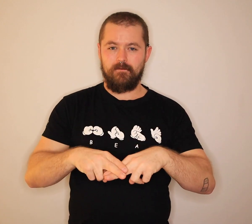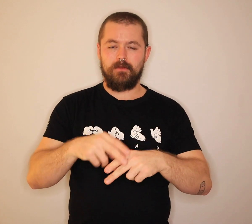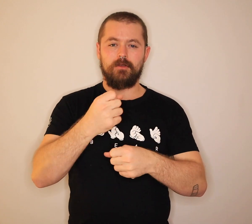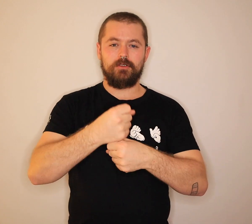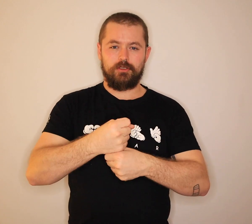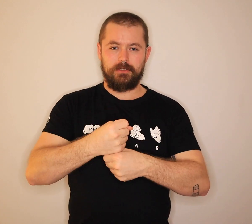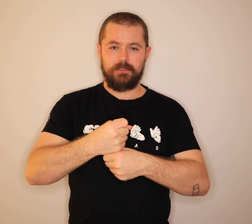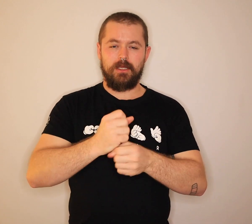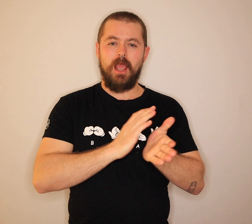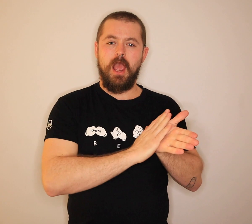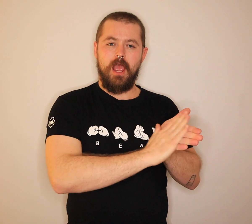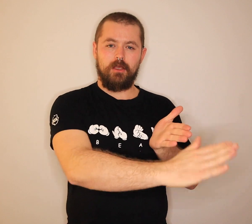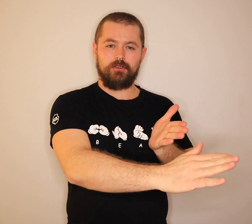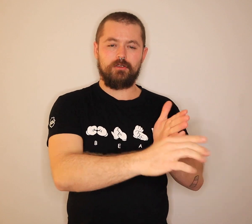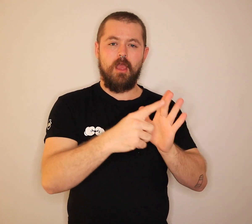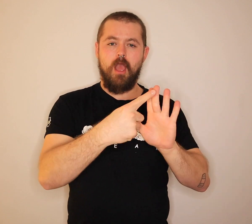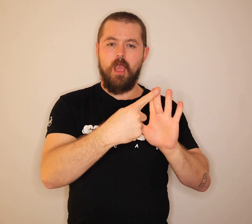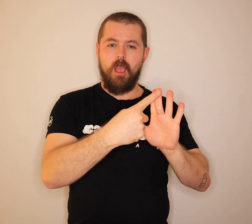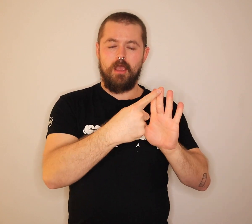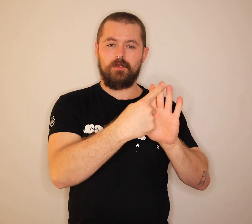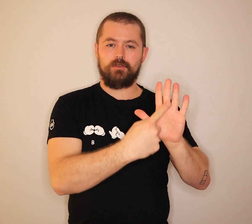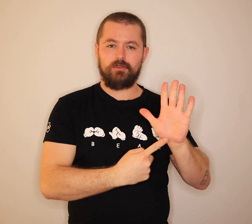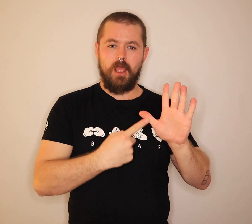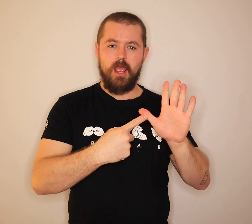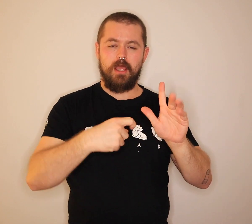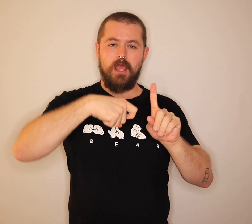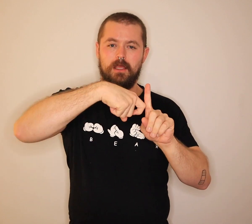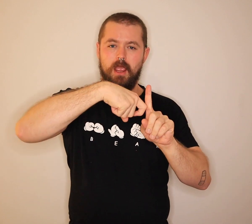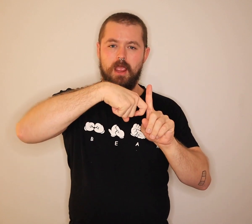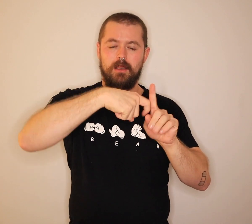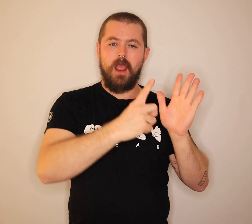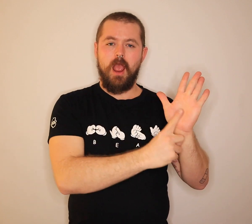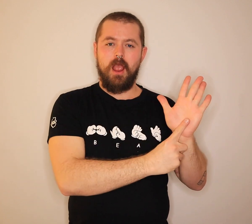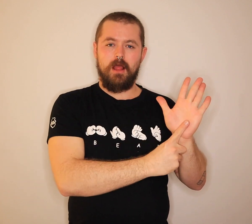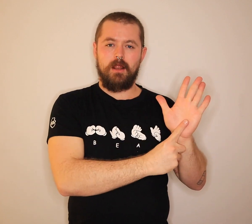Fingerspelling: G... H... I... J... K... L...